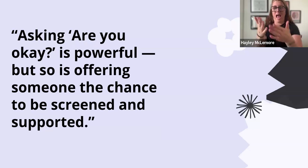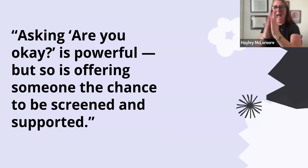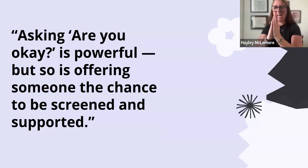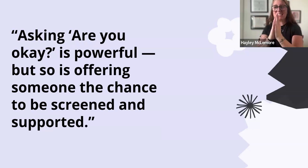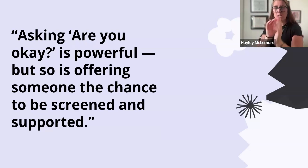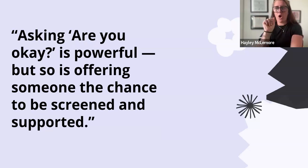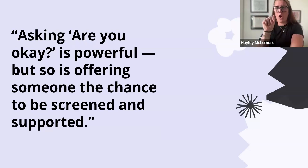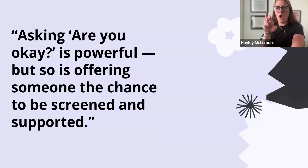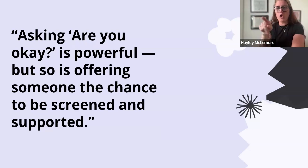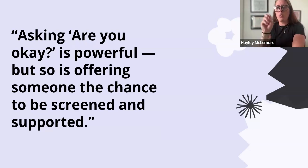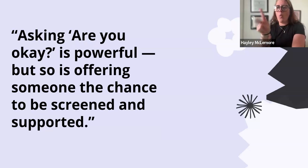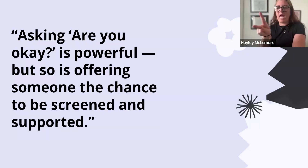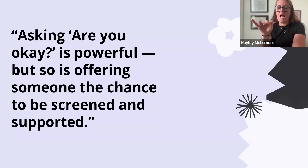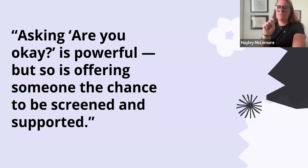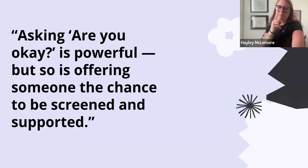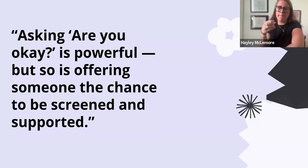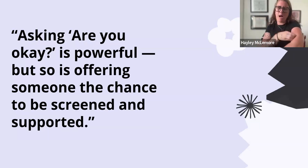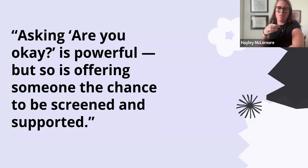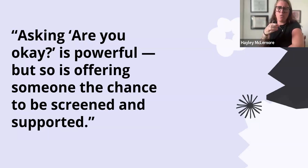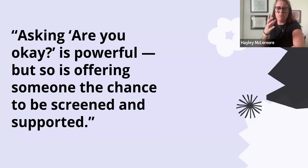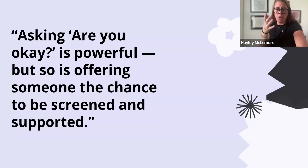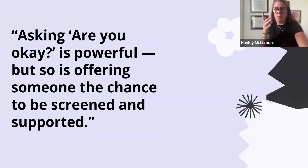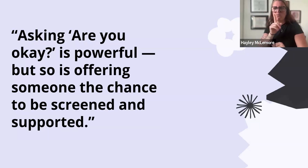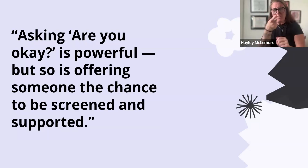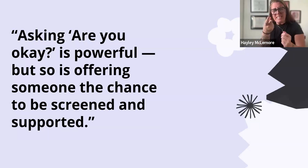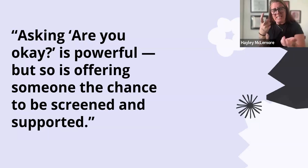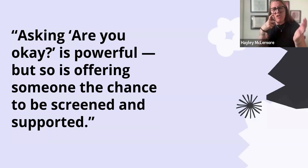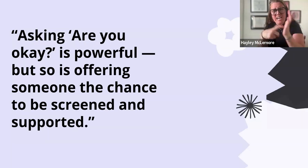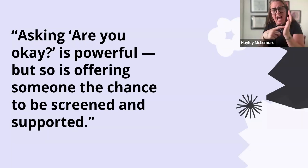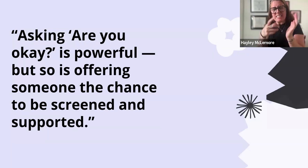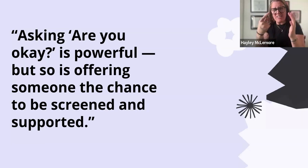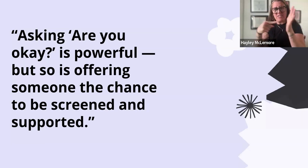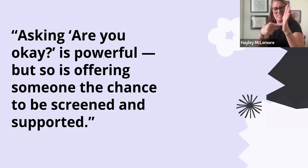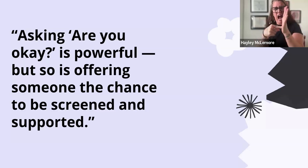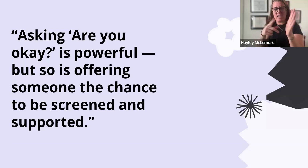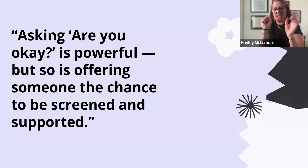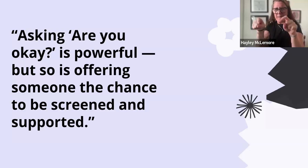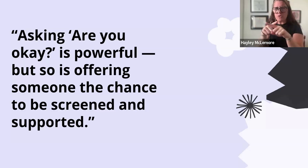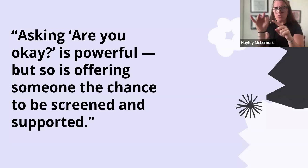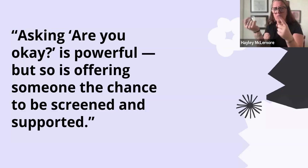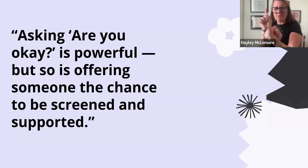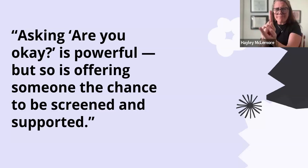Oftentimes asking, "Hey, are you okay?" can be really powerful,